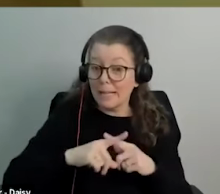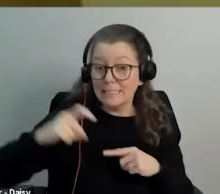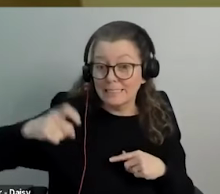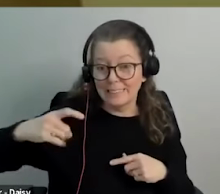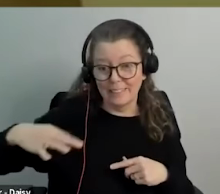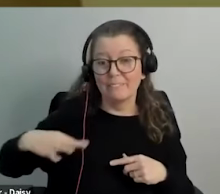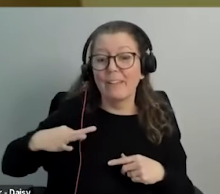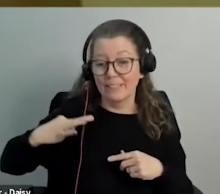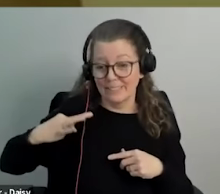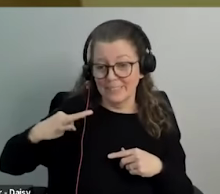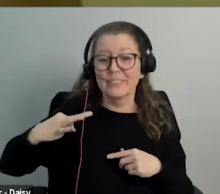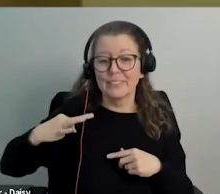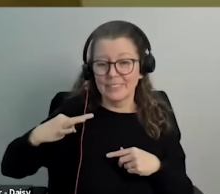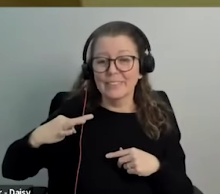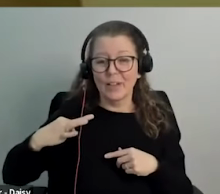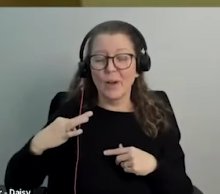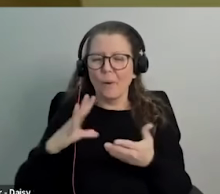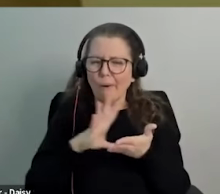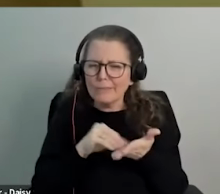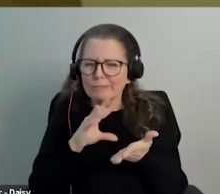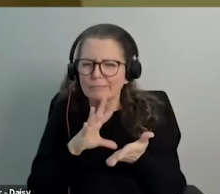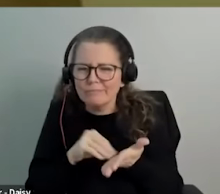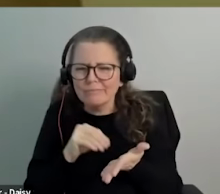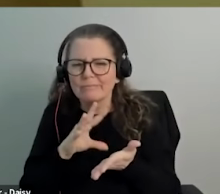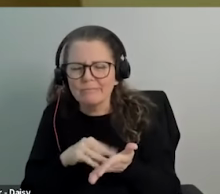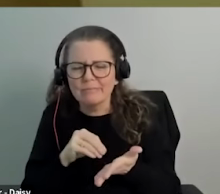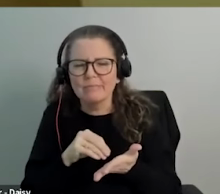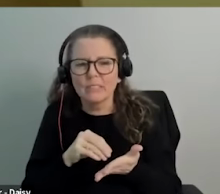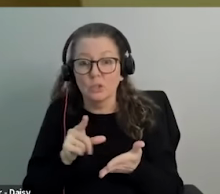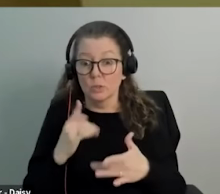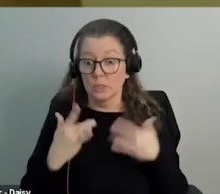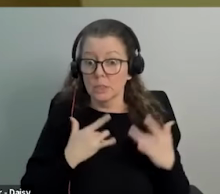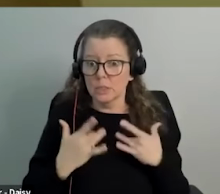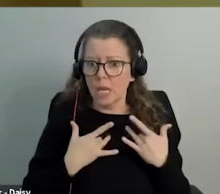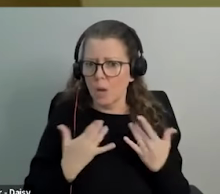And so you start getting those experiences as well. If you're really excited about accessibility and learning about it,